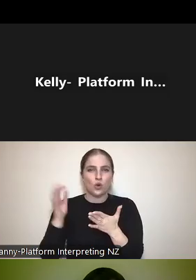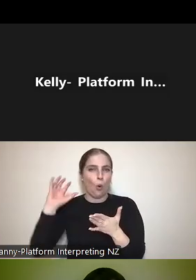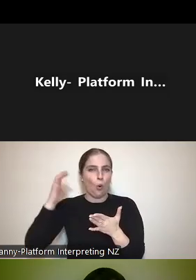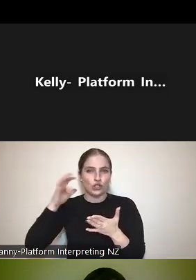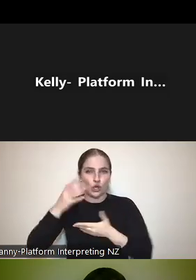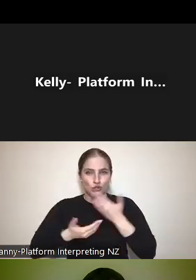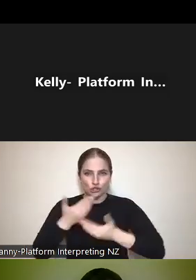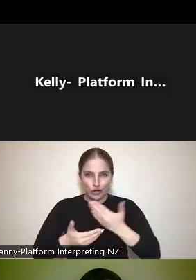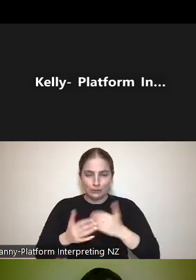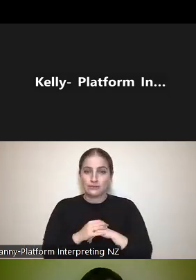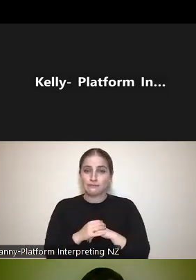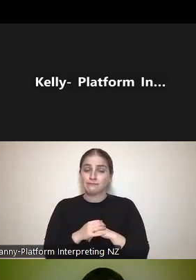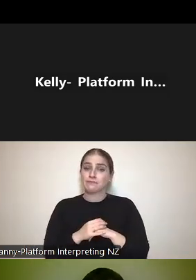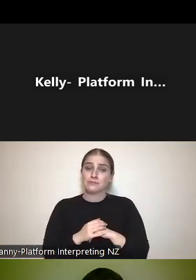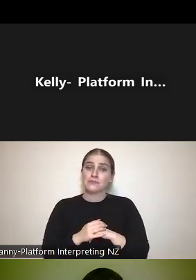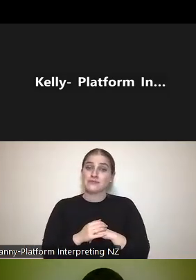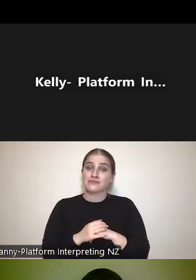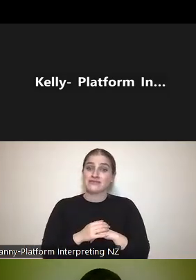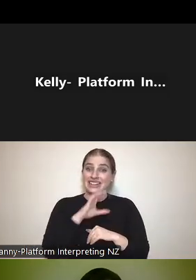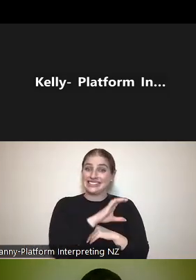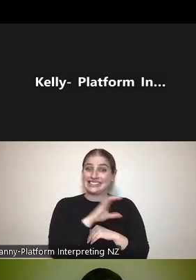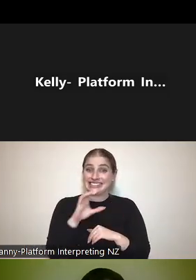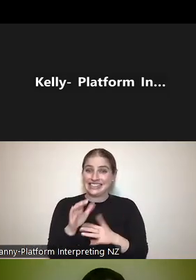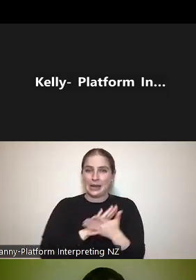and the double C in the black box is for closed caption. So there's